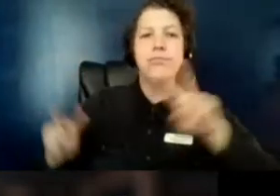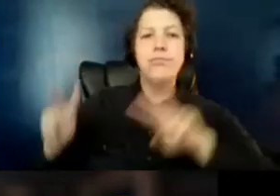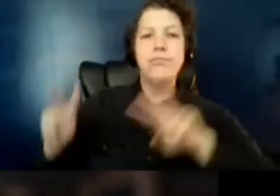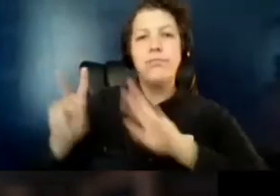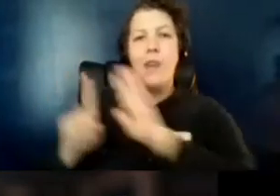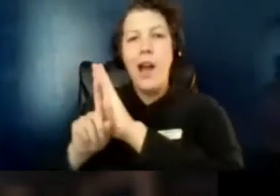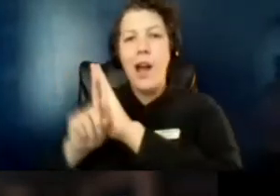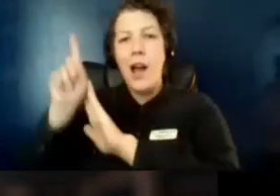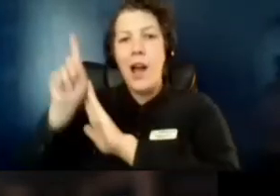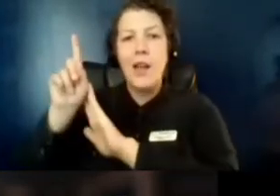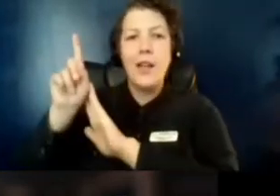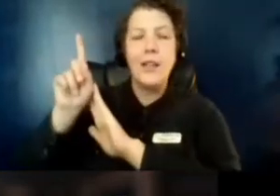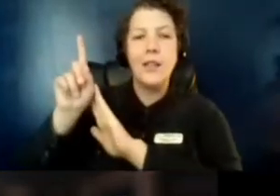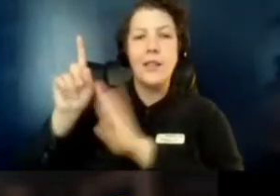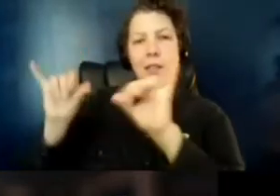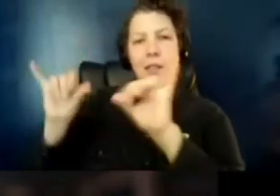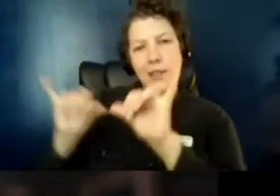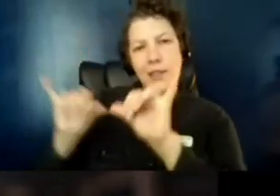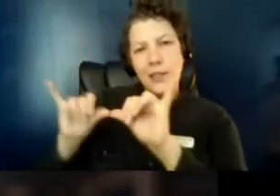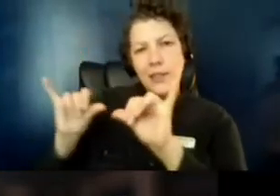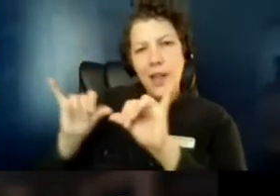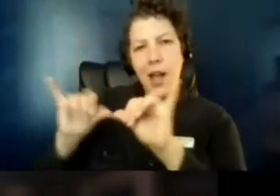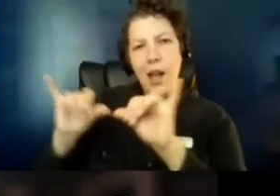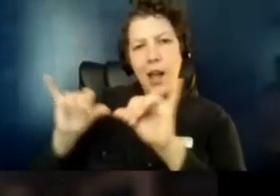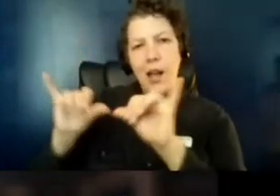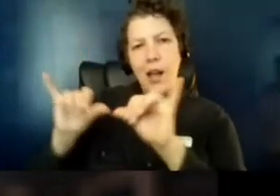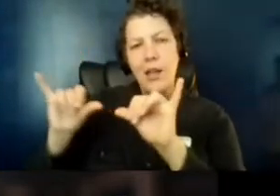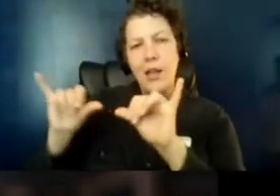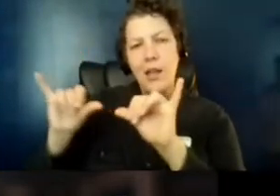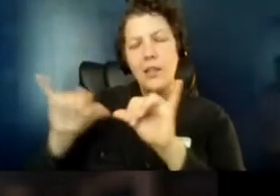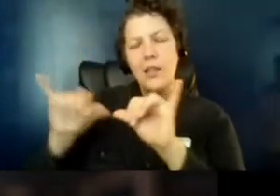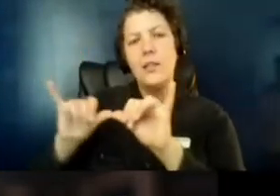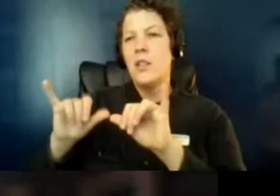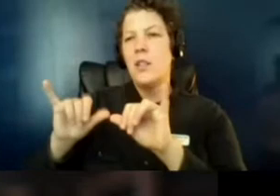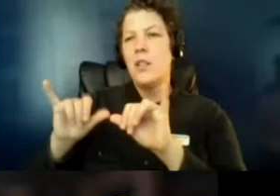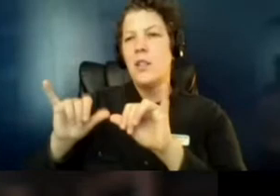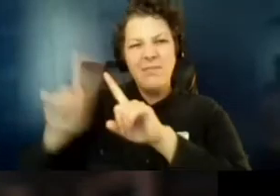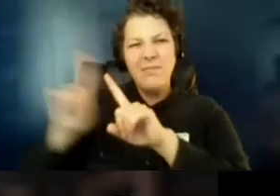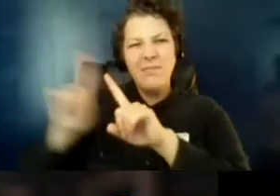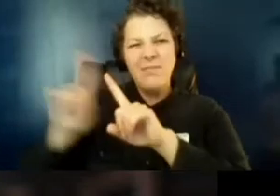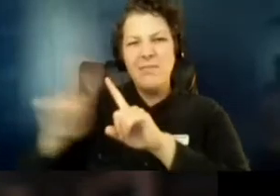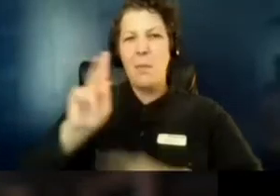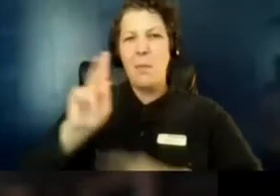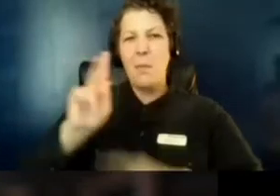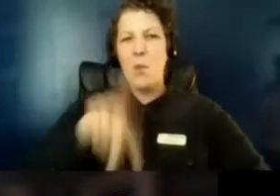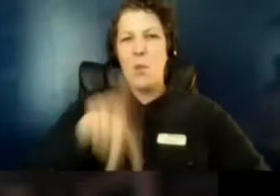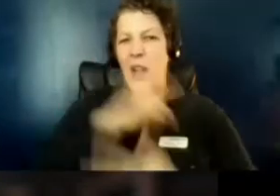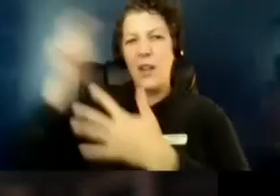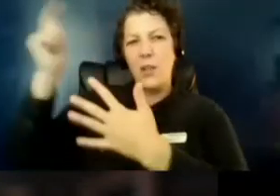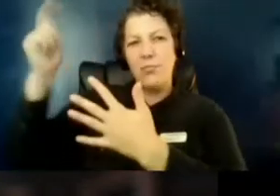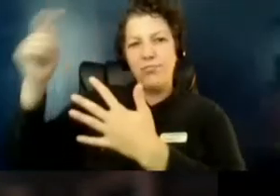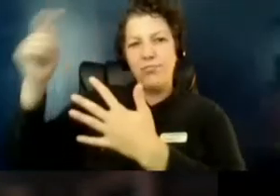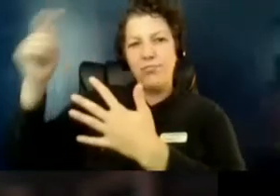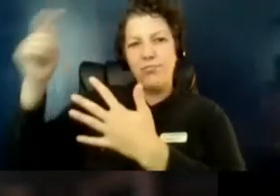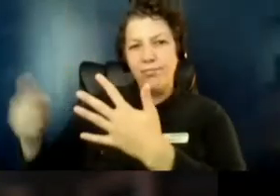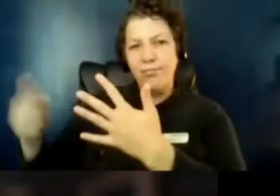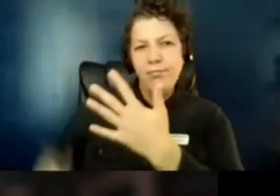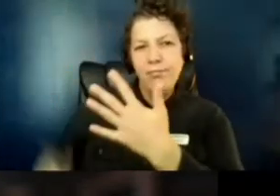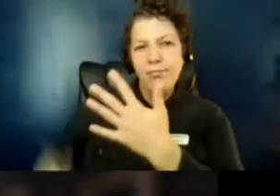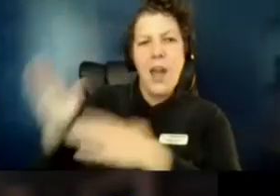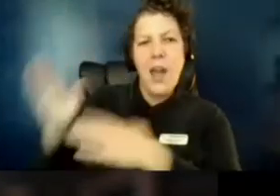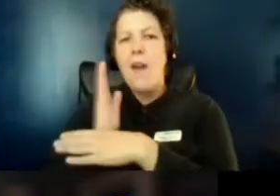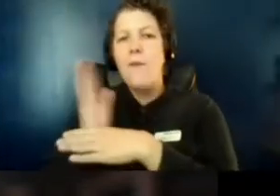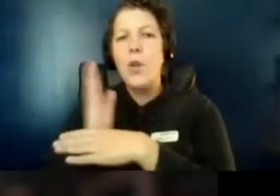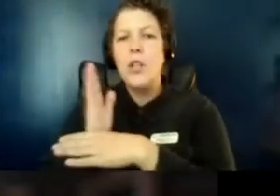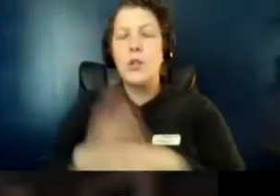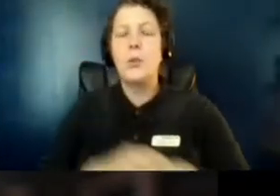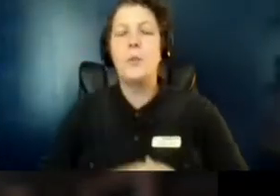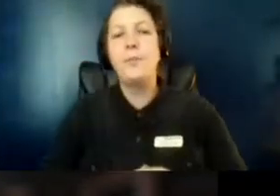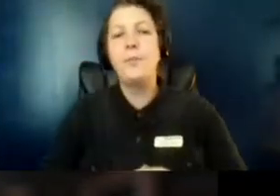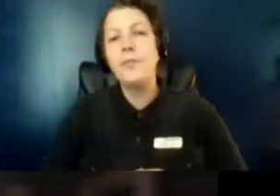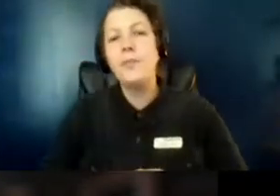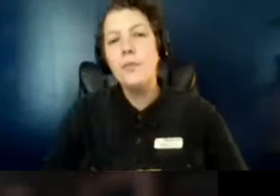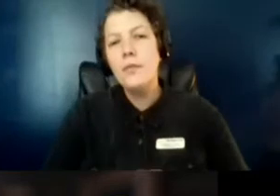weight. But all sorts of factors. And the process of understanding averages